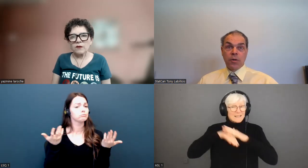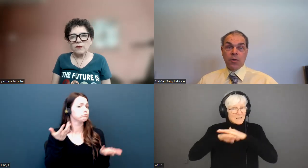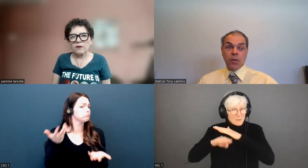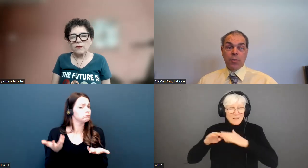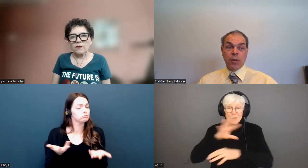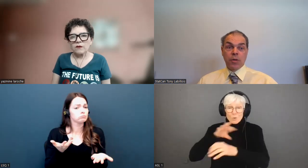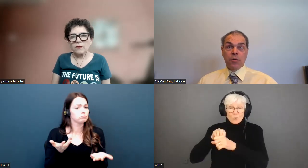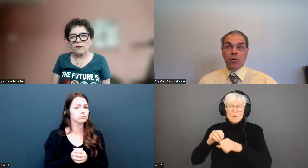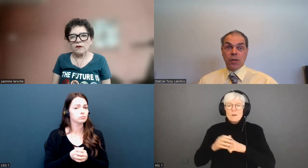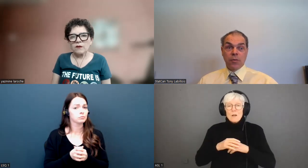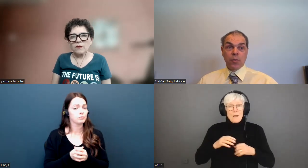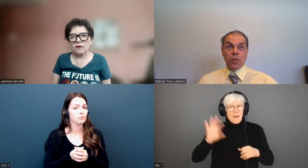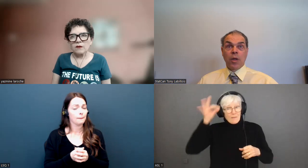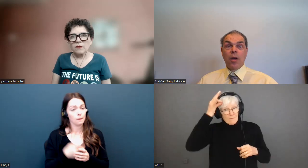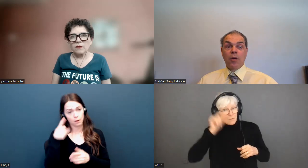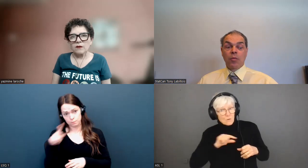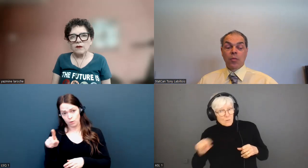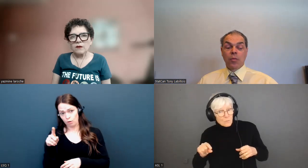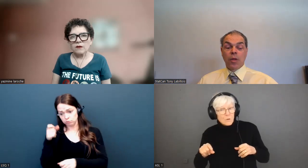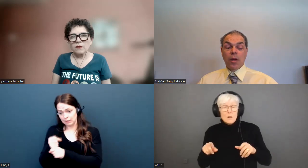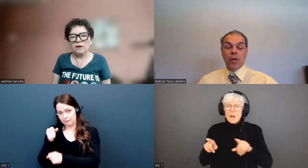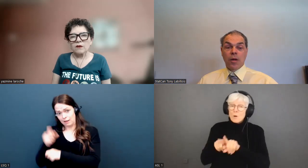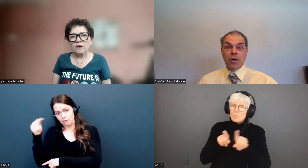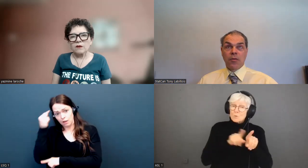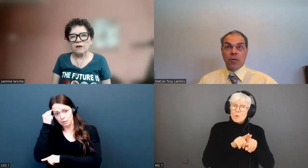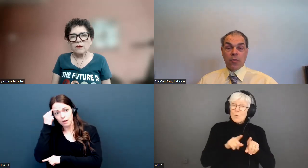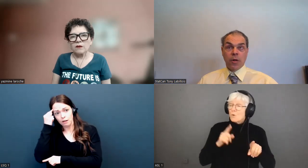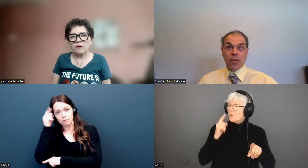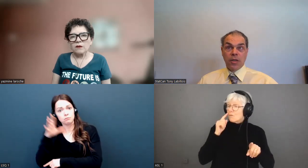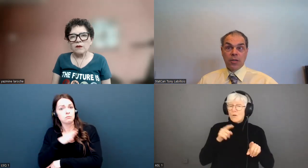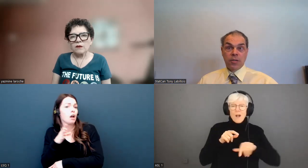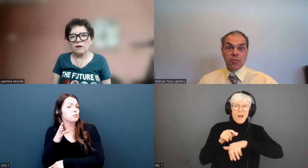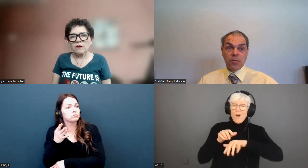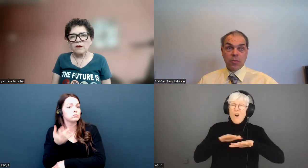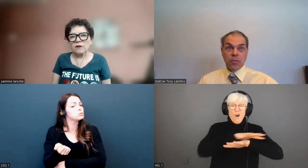for the the people we are there for for all Canadians